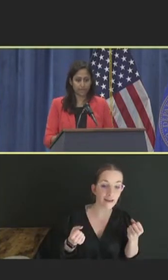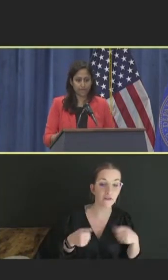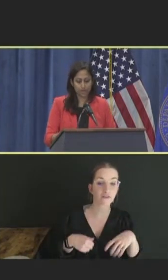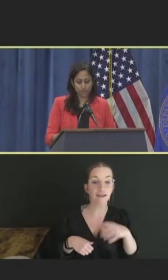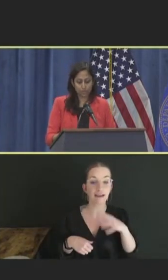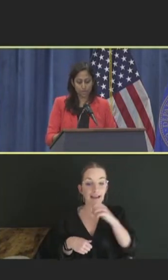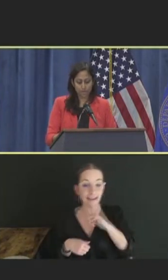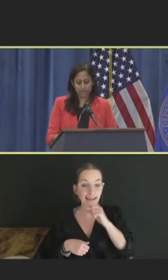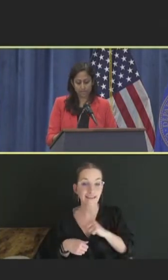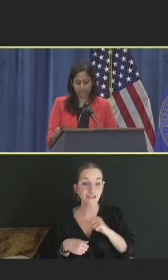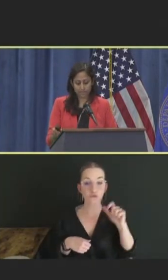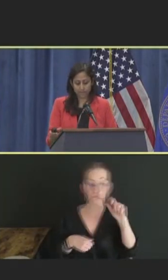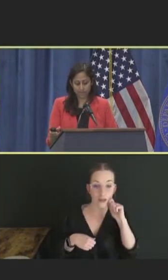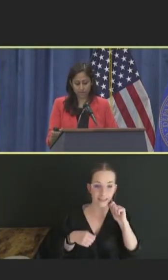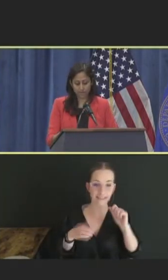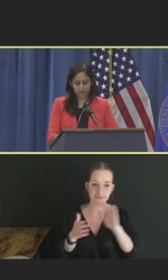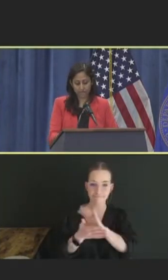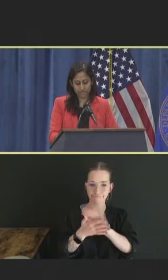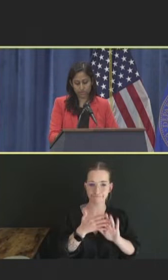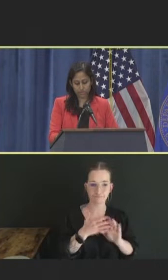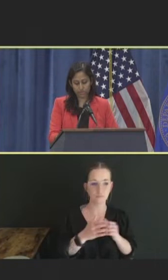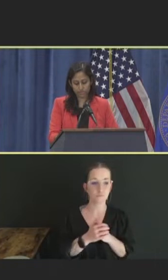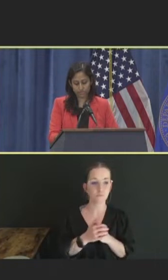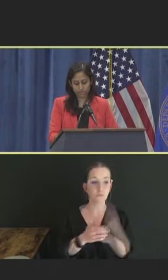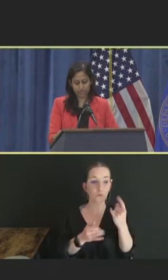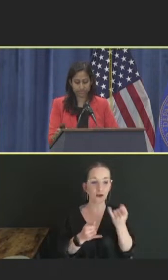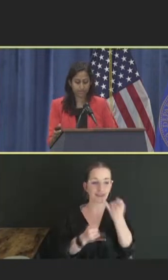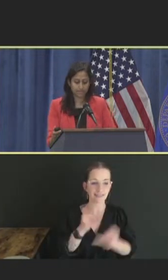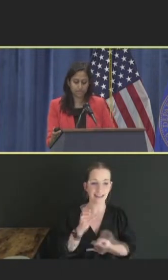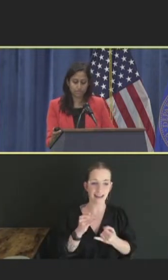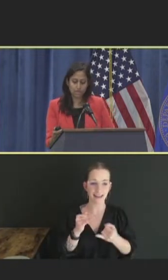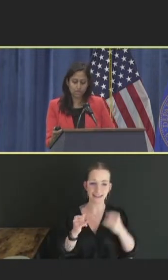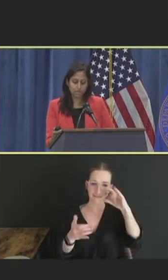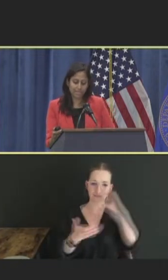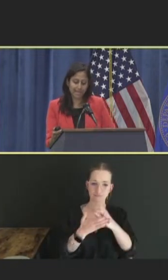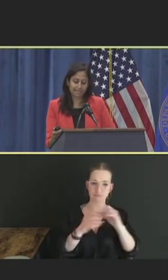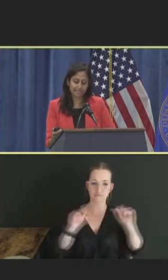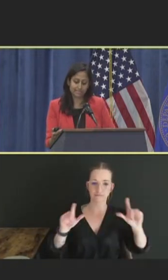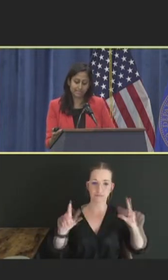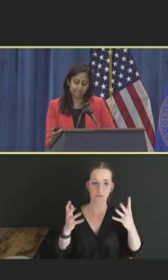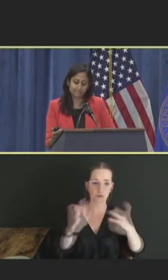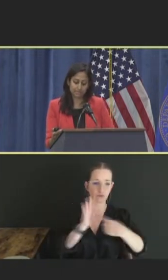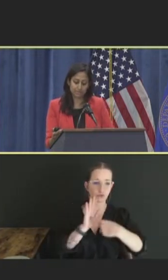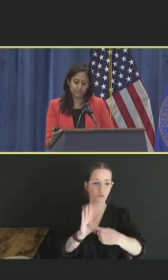And then one last graphic that I want to show you on this left side is looking at excess deaths by